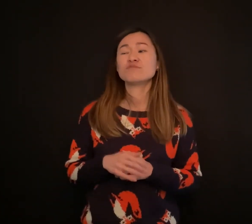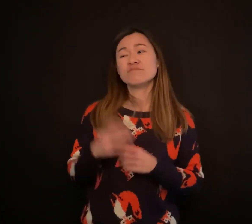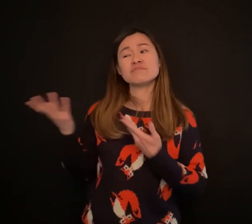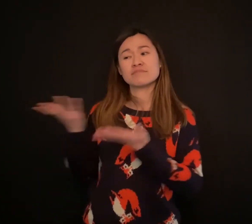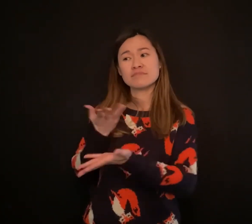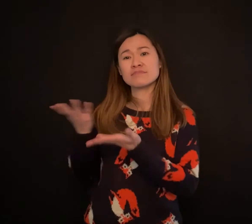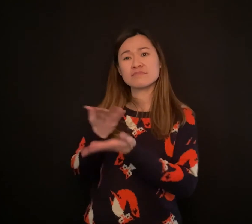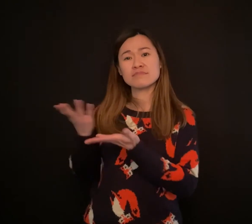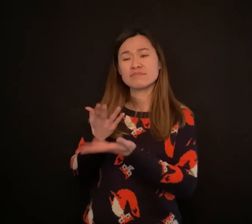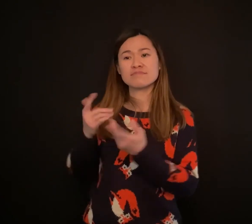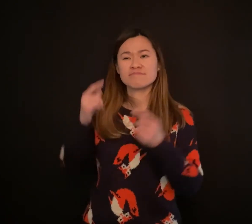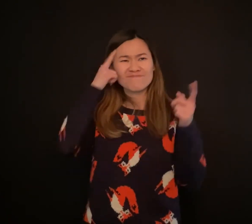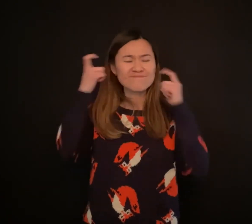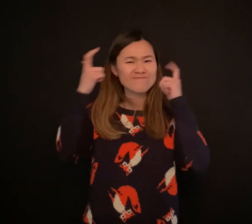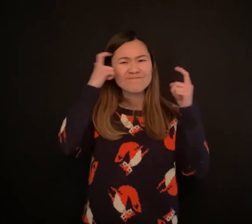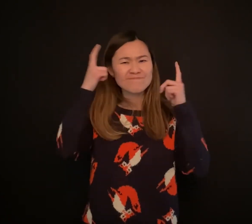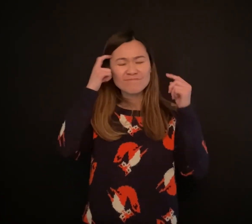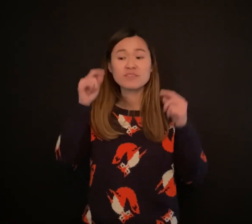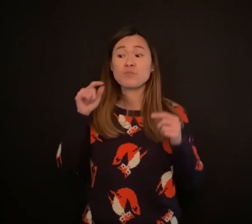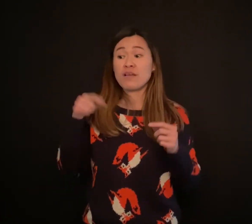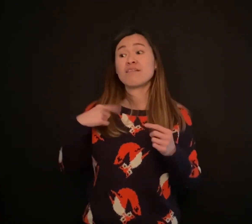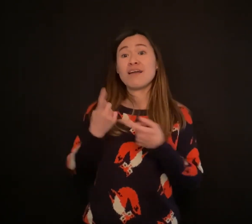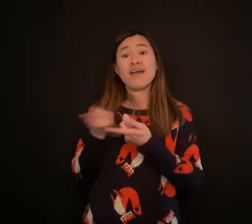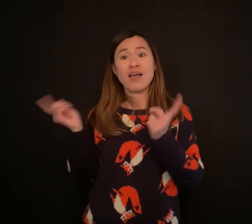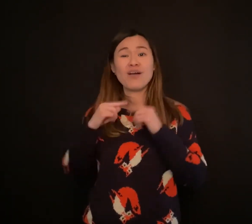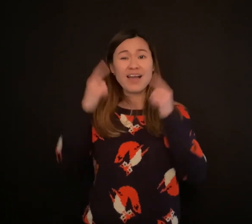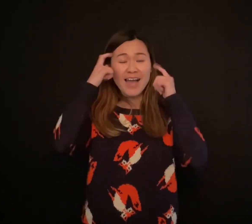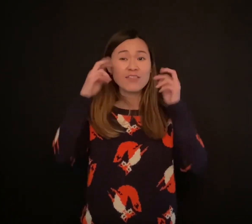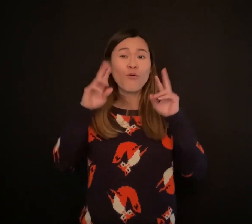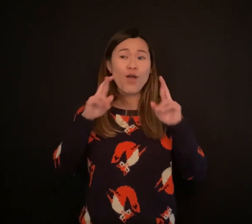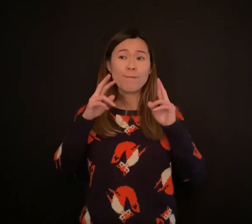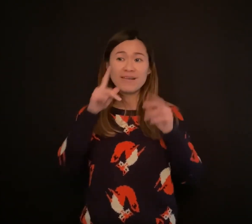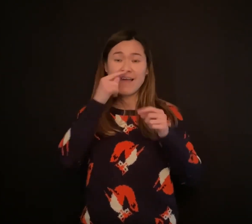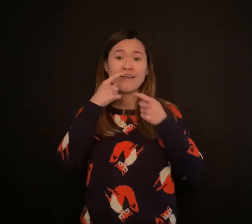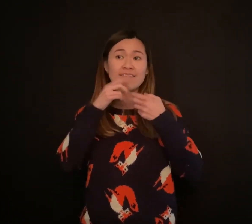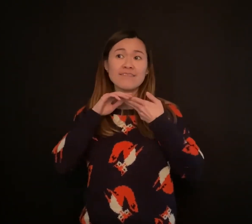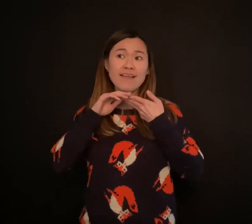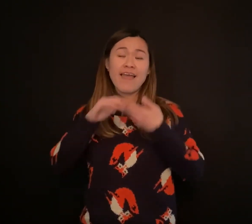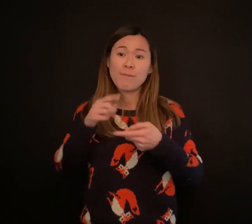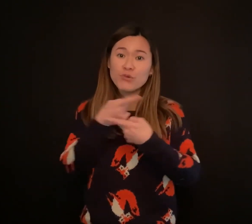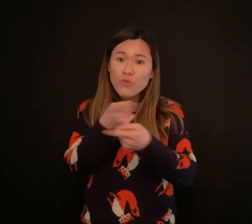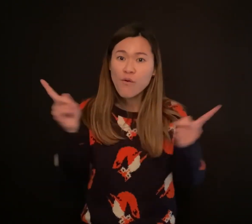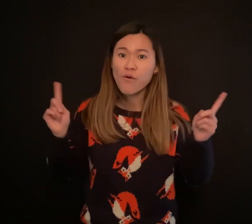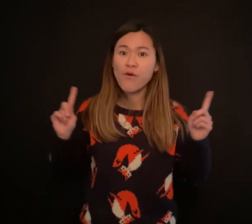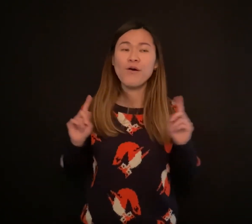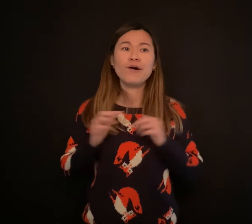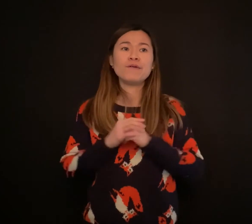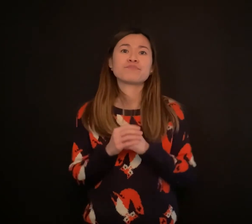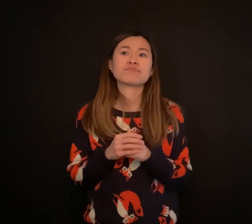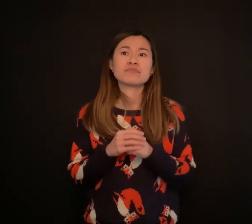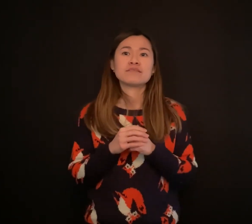He and I had discussed ways to be creative and hopefully our ideas can help you too.